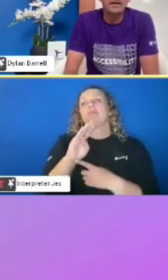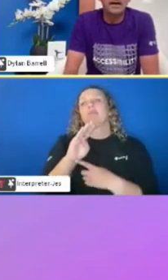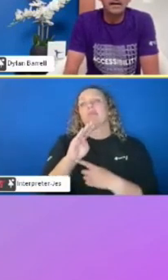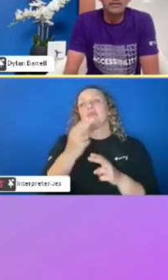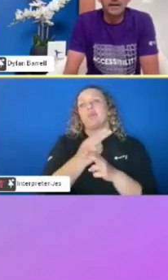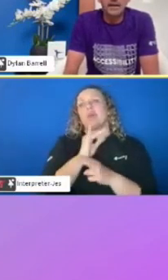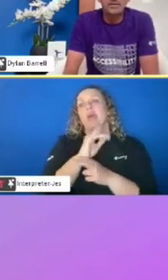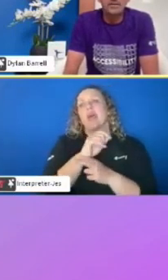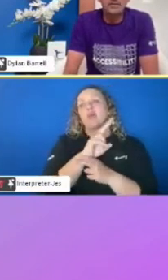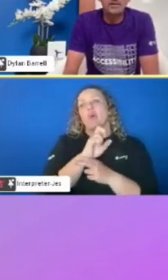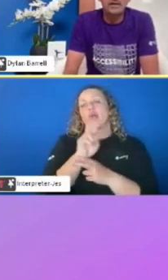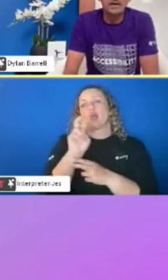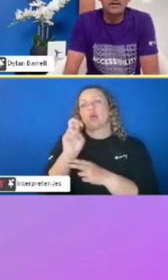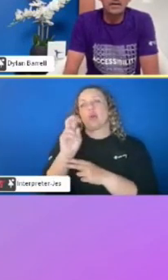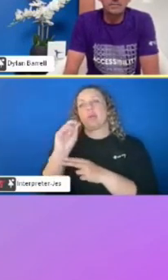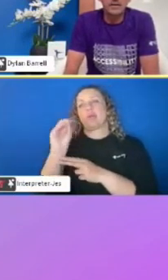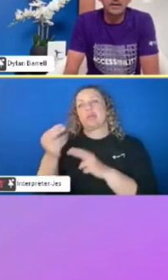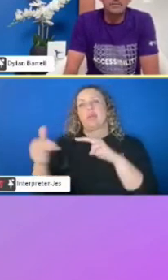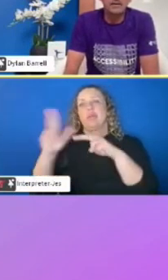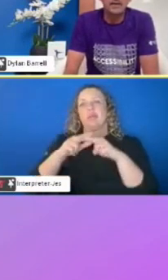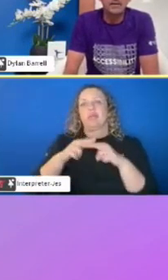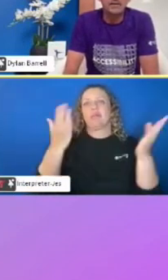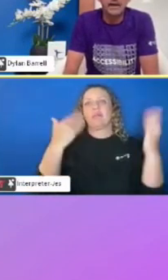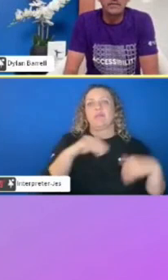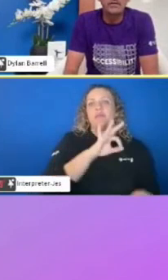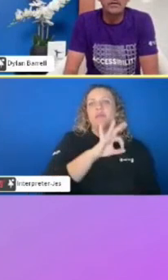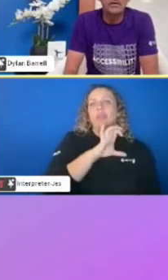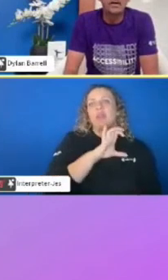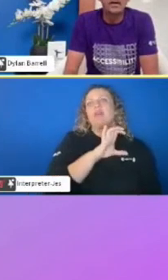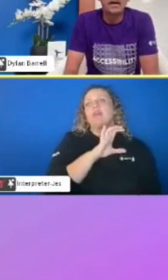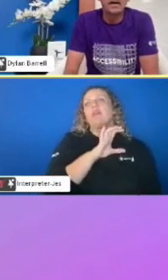900 packages on npm that include axe-core.